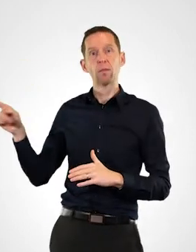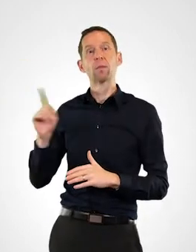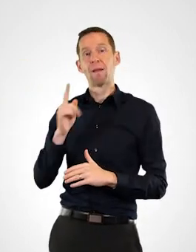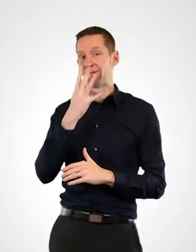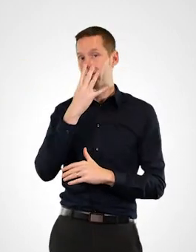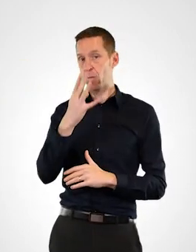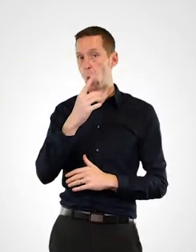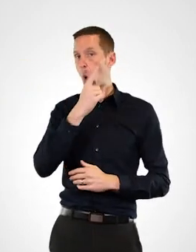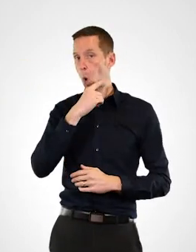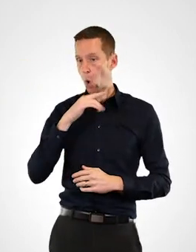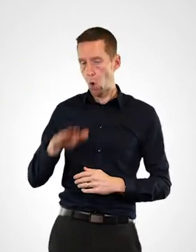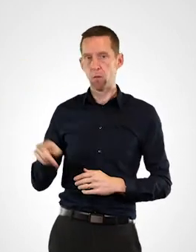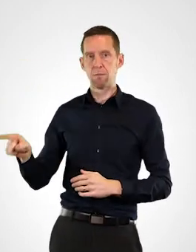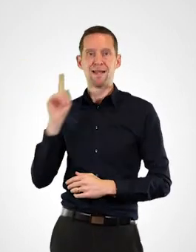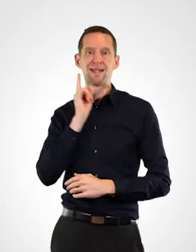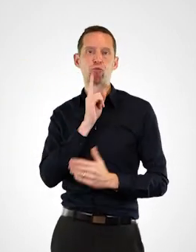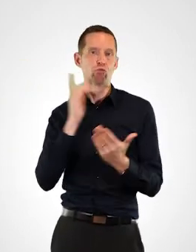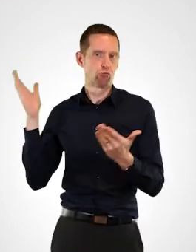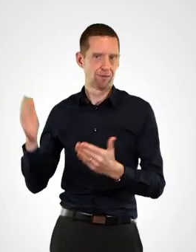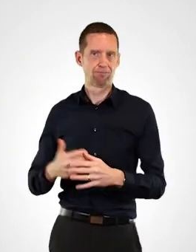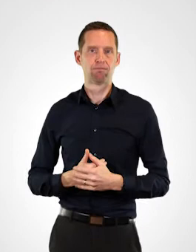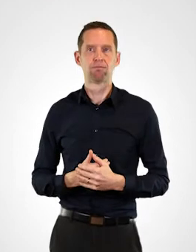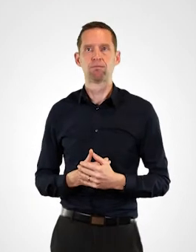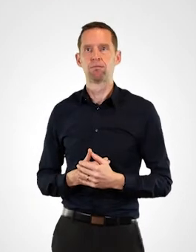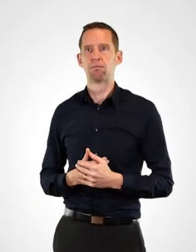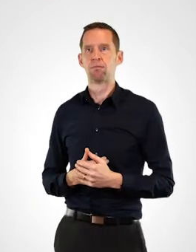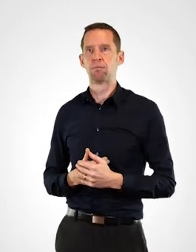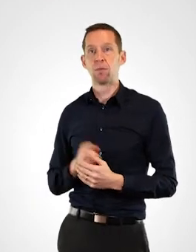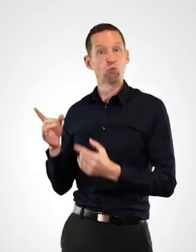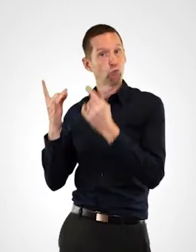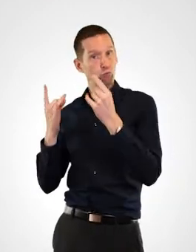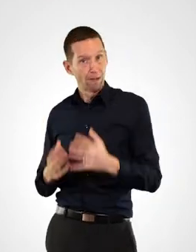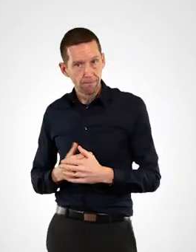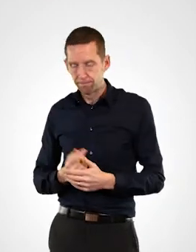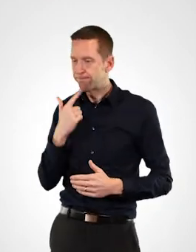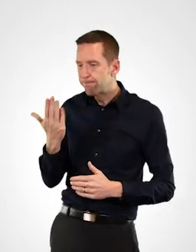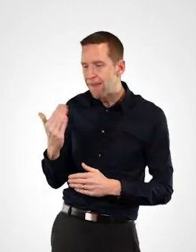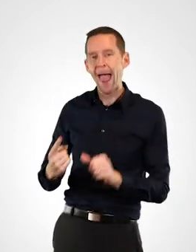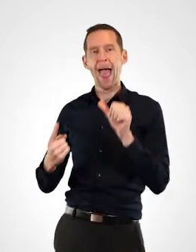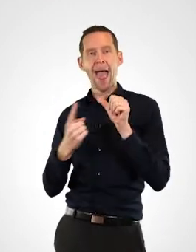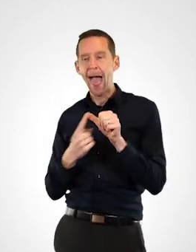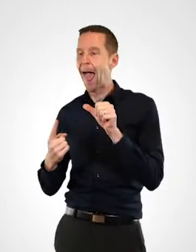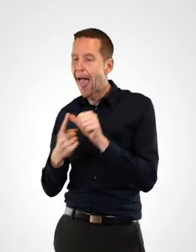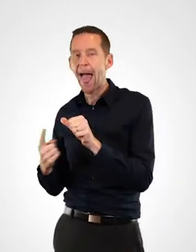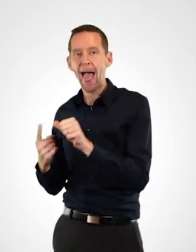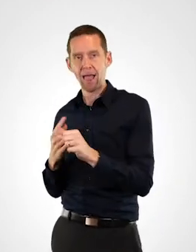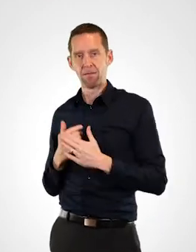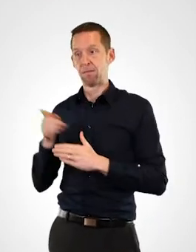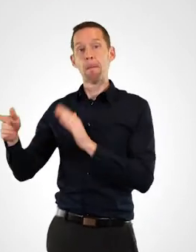This is a 4-year-old girl who has normal hearing. Ready, Mia? Say "a a a".